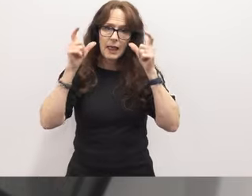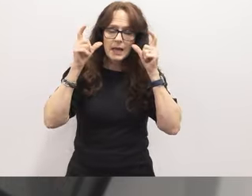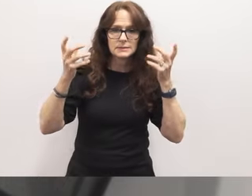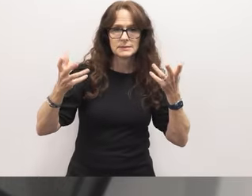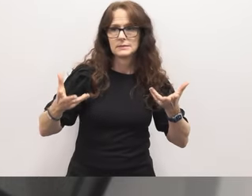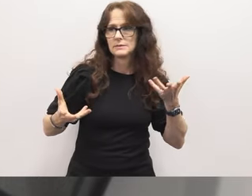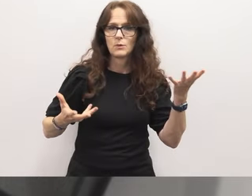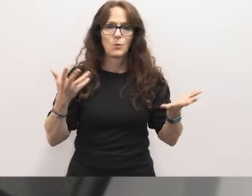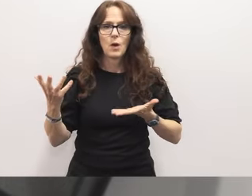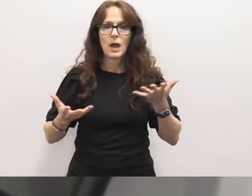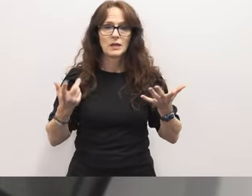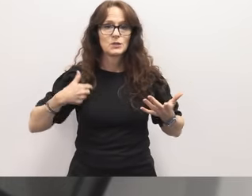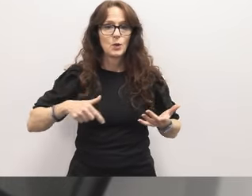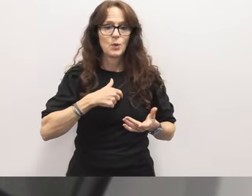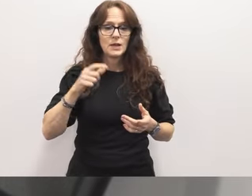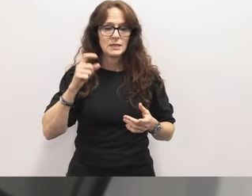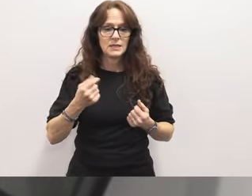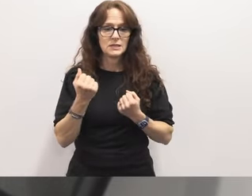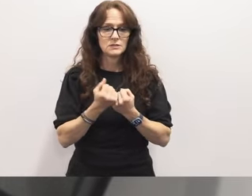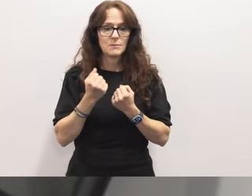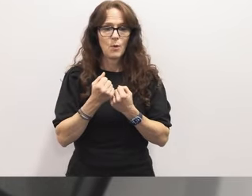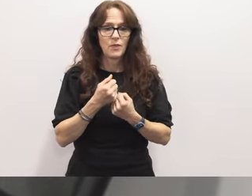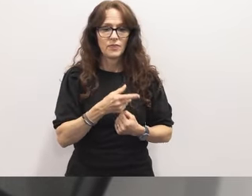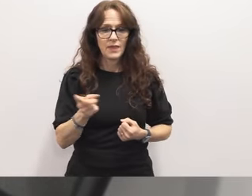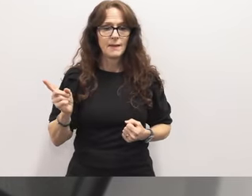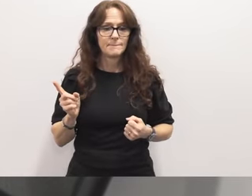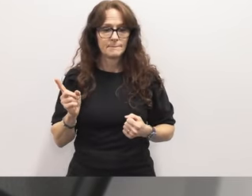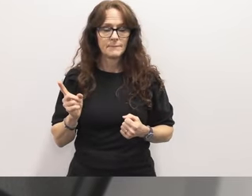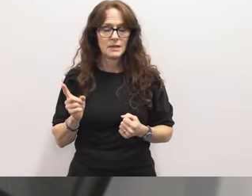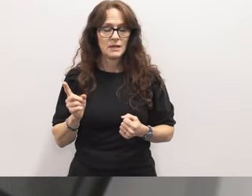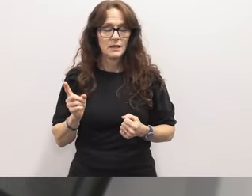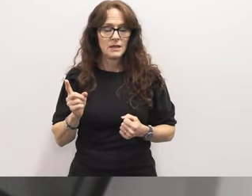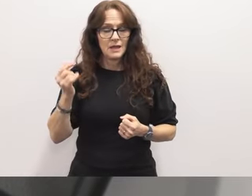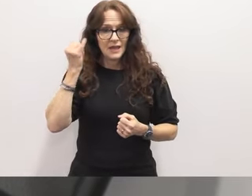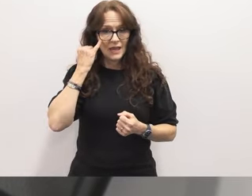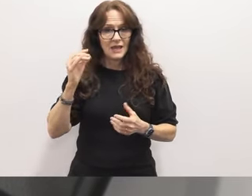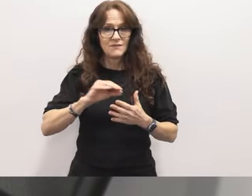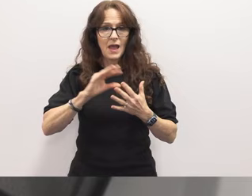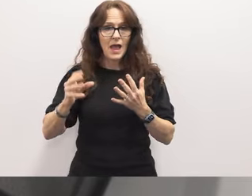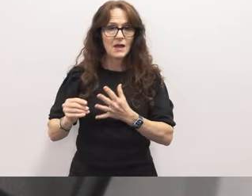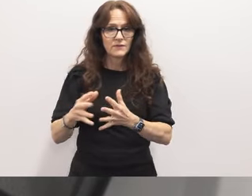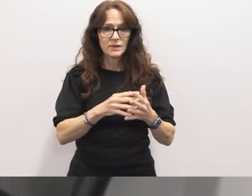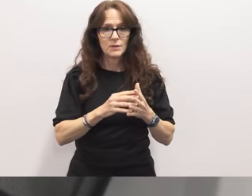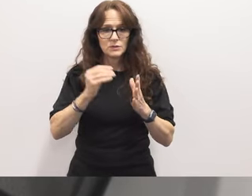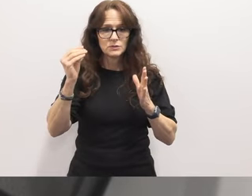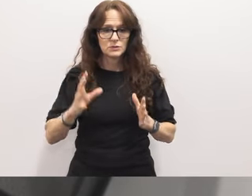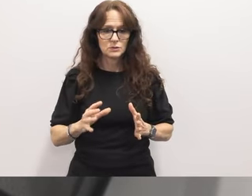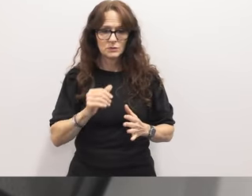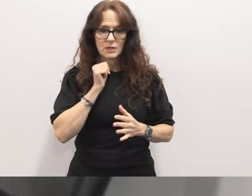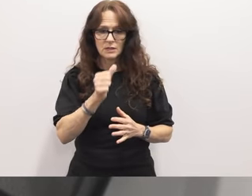What do we need to support them? And if an African American student is not on grade level